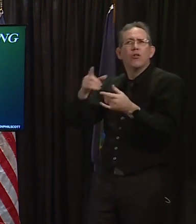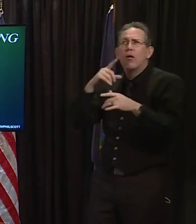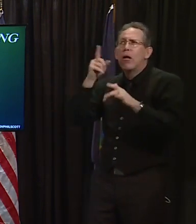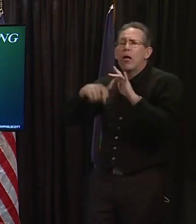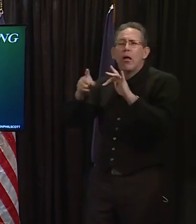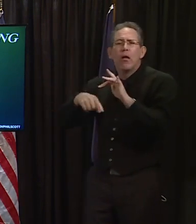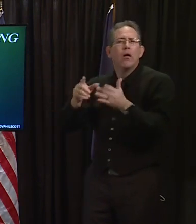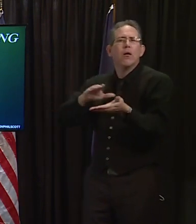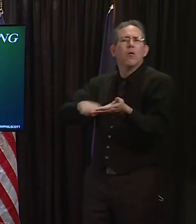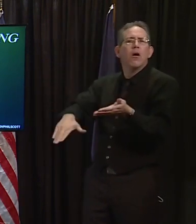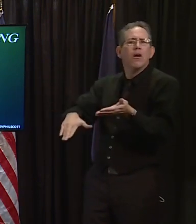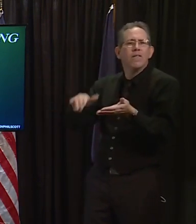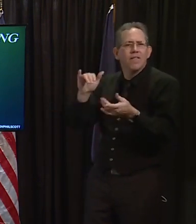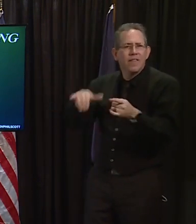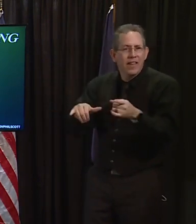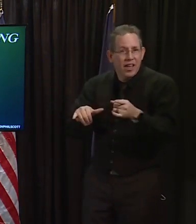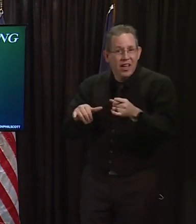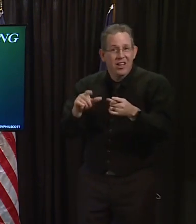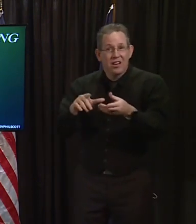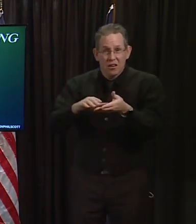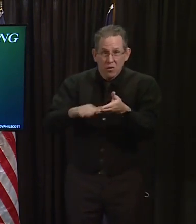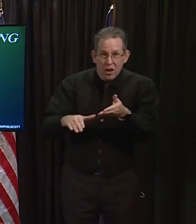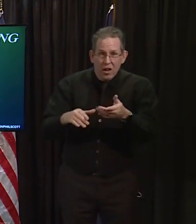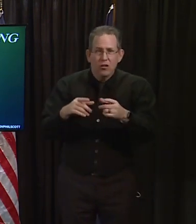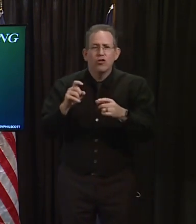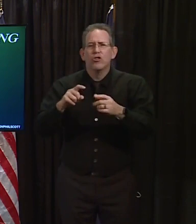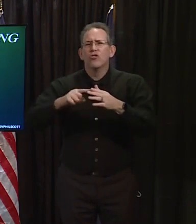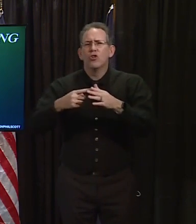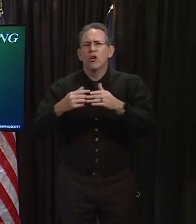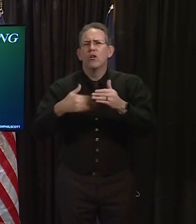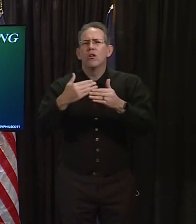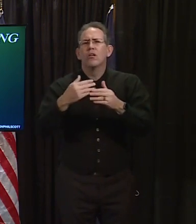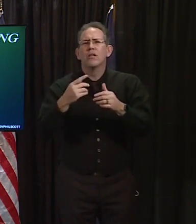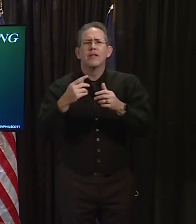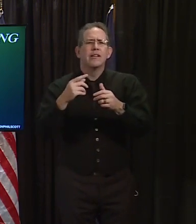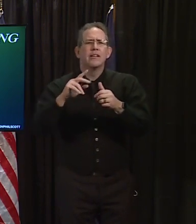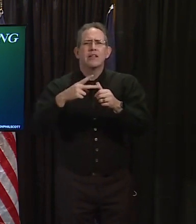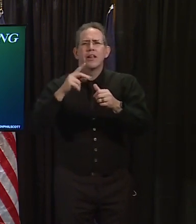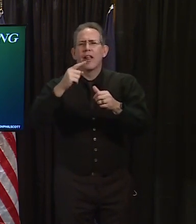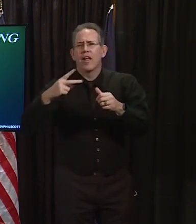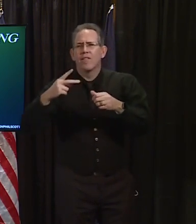second half of the school year. The state board has given me authority to review these waivers again this year.